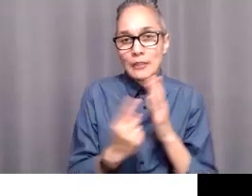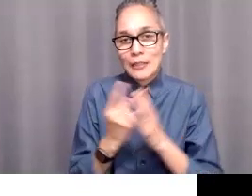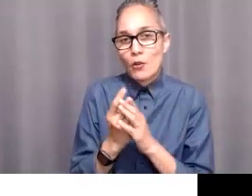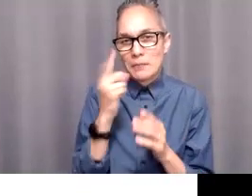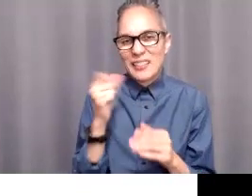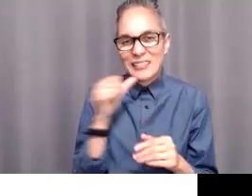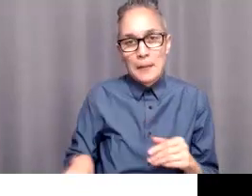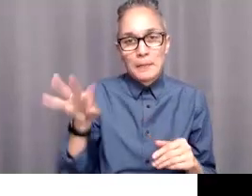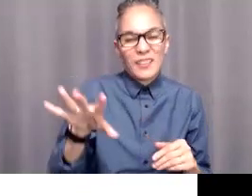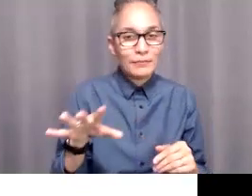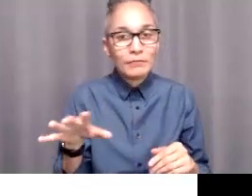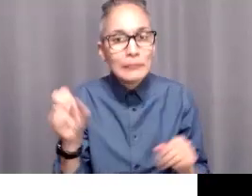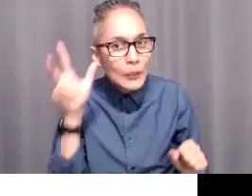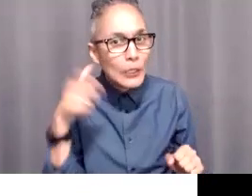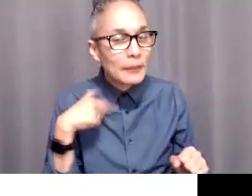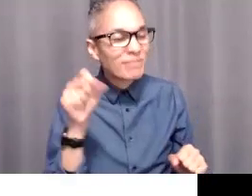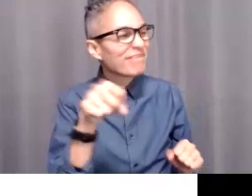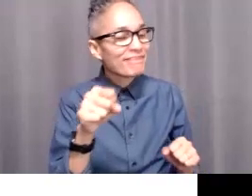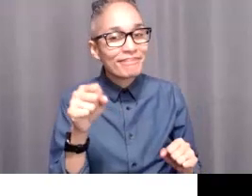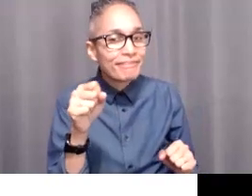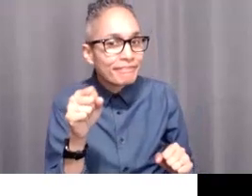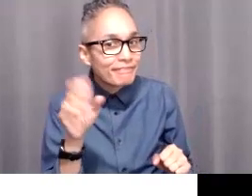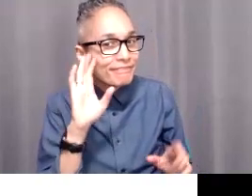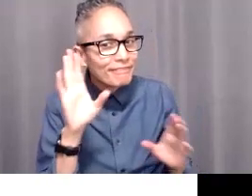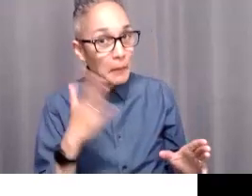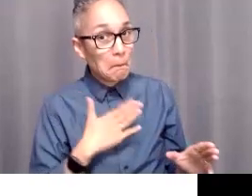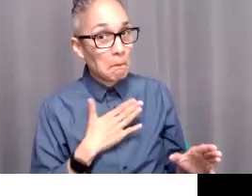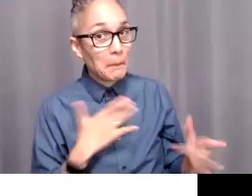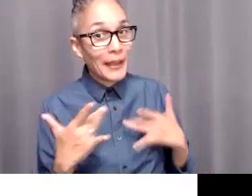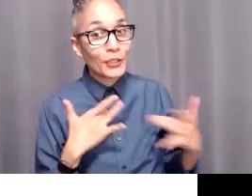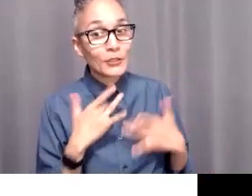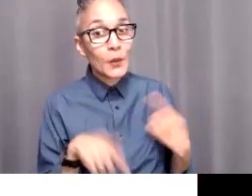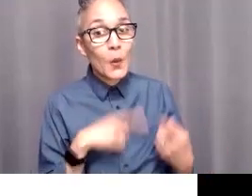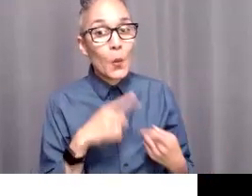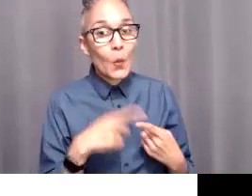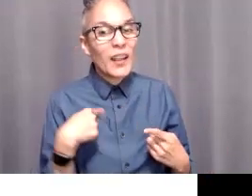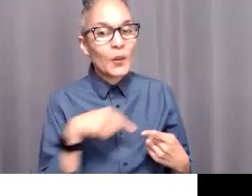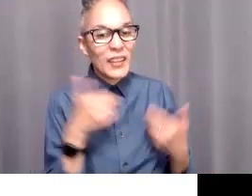Yes. Hi. Can you hear me? Yes. Okay. My concern is when we go ahead and, you know, eventually have